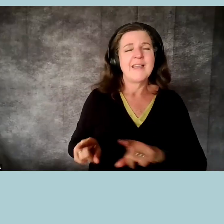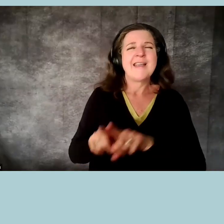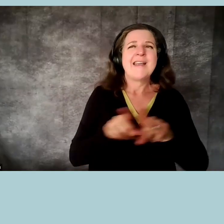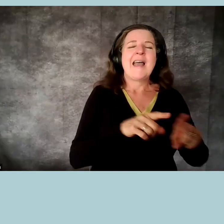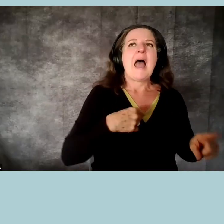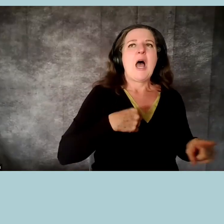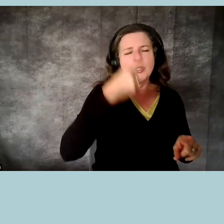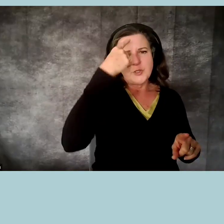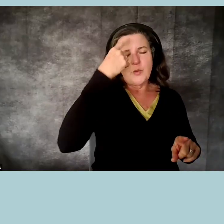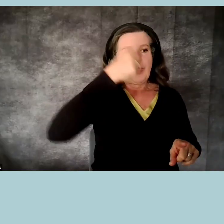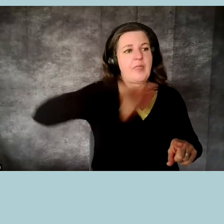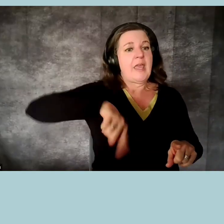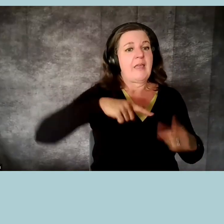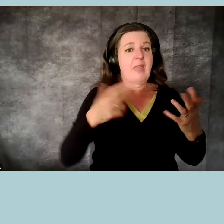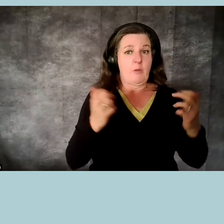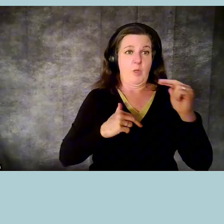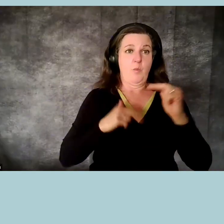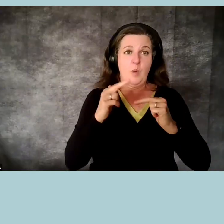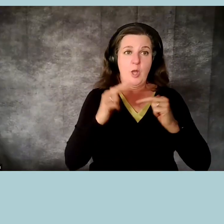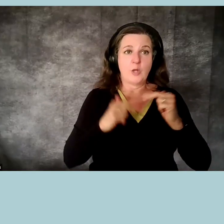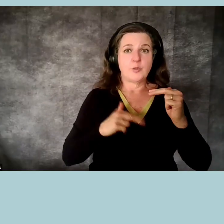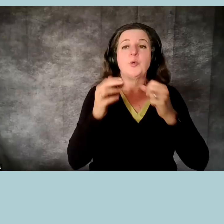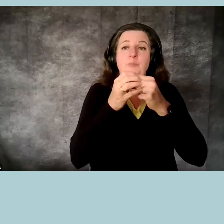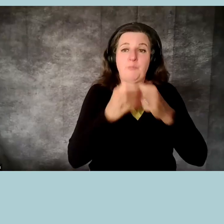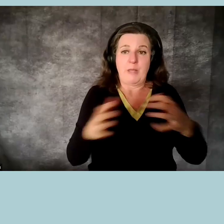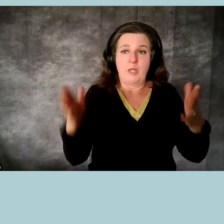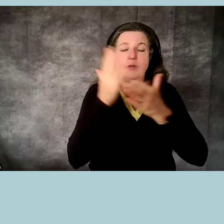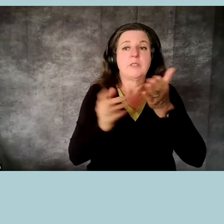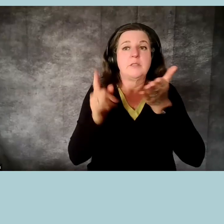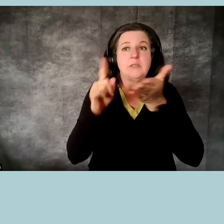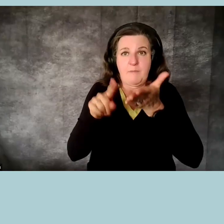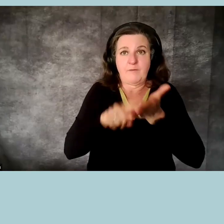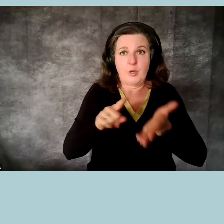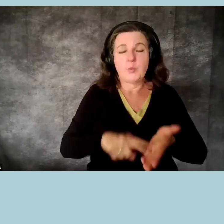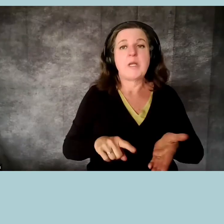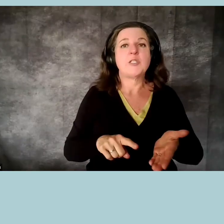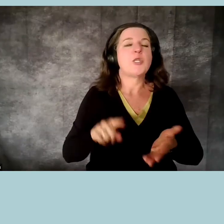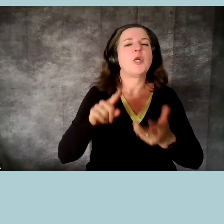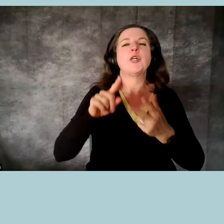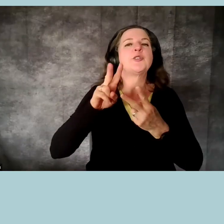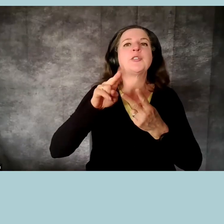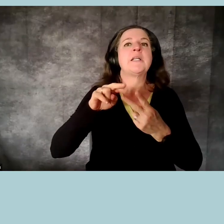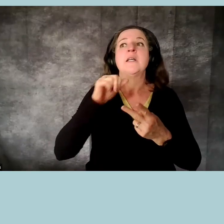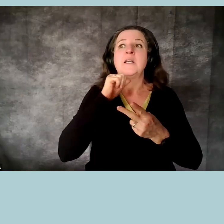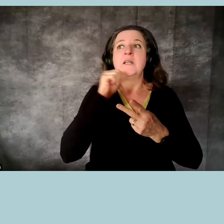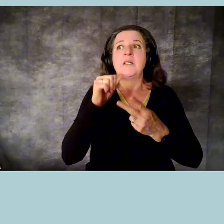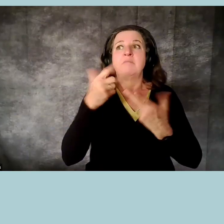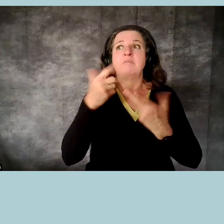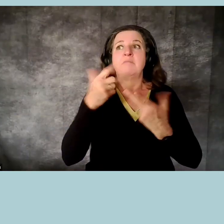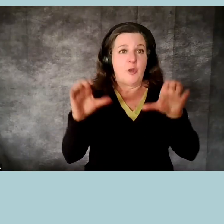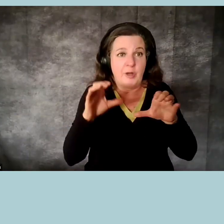build out some of the research that's either not being done or not being funded adequately.